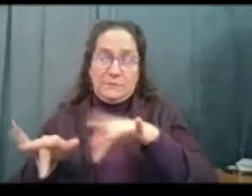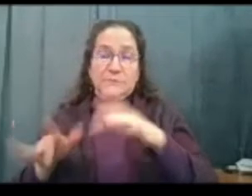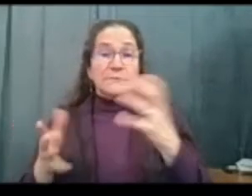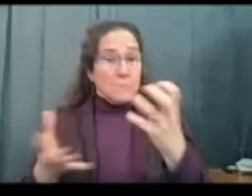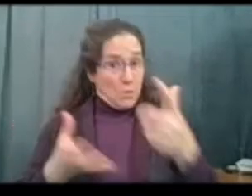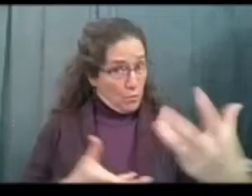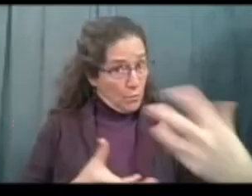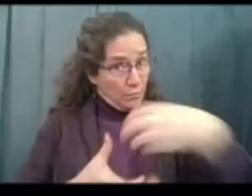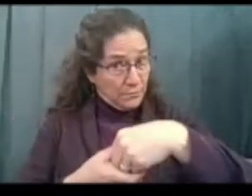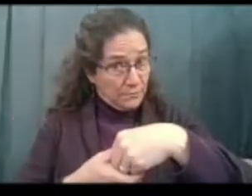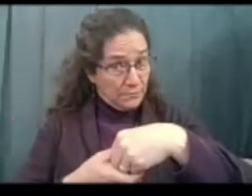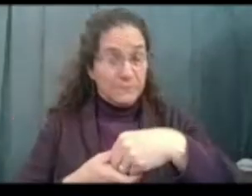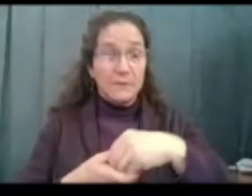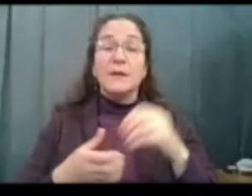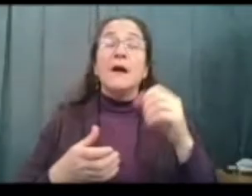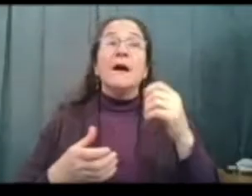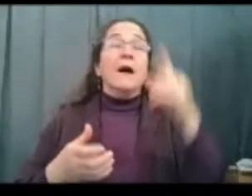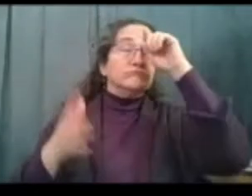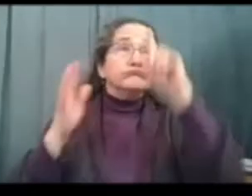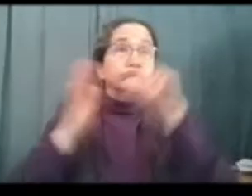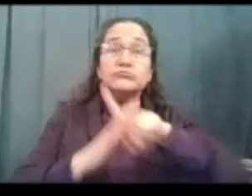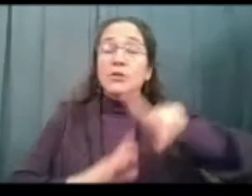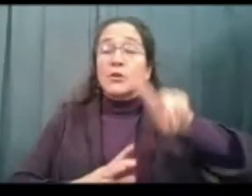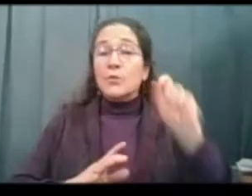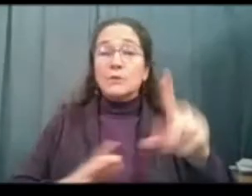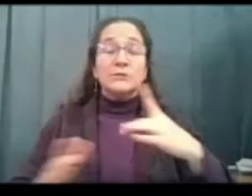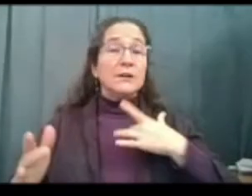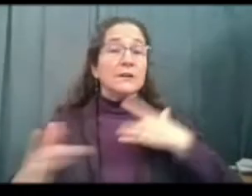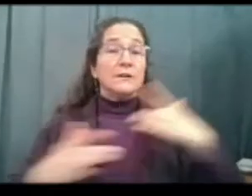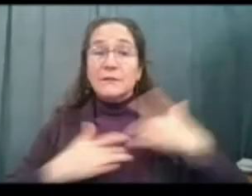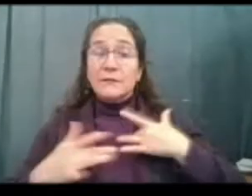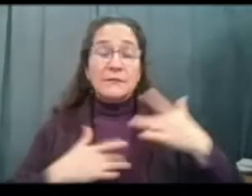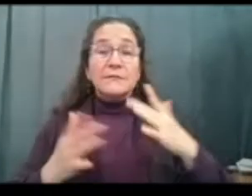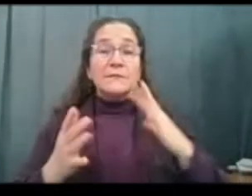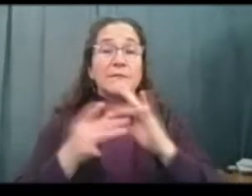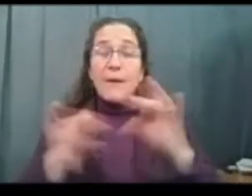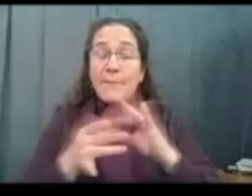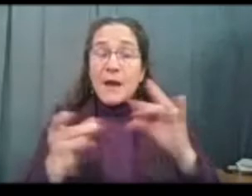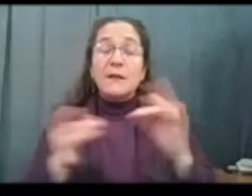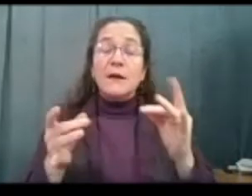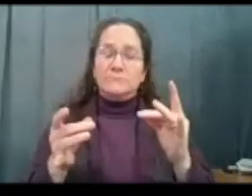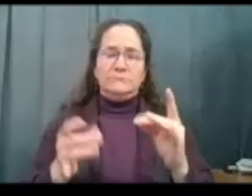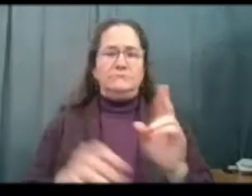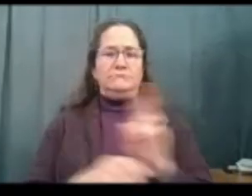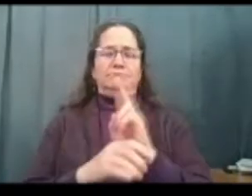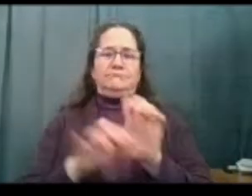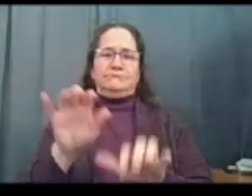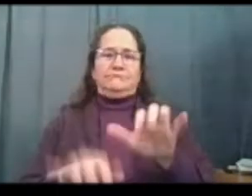If you have any questions or comments, we invite you to be part of the discussion by using the chat feature.